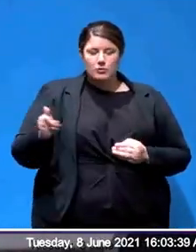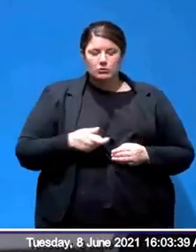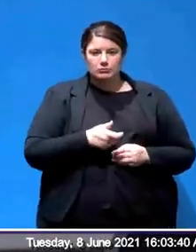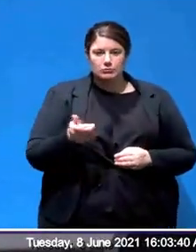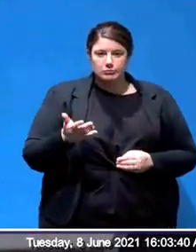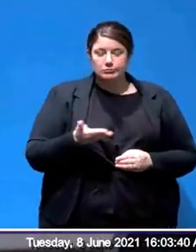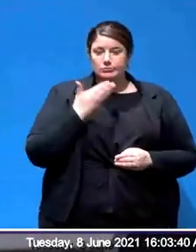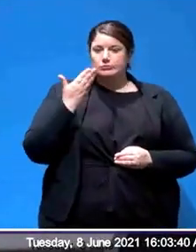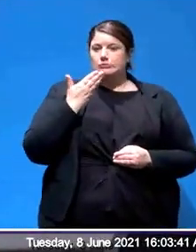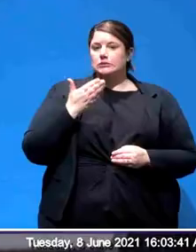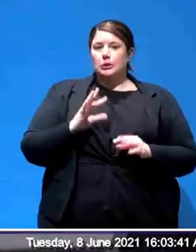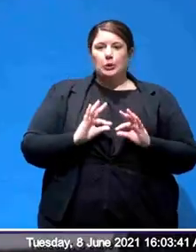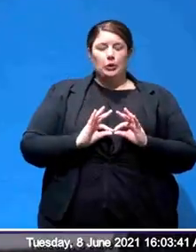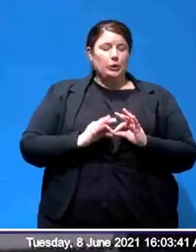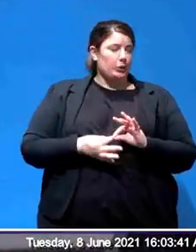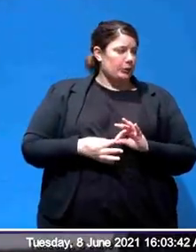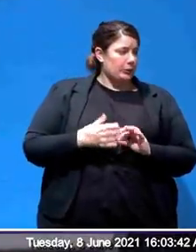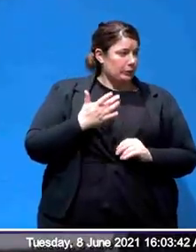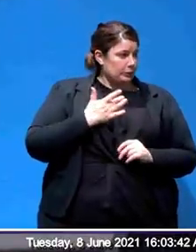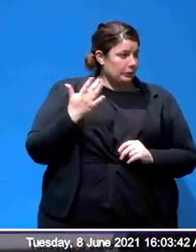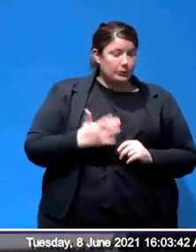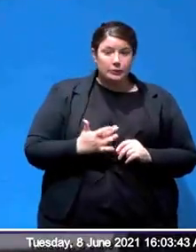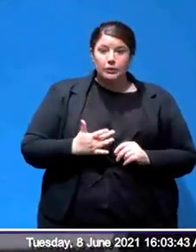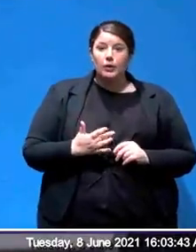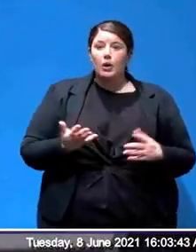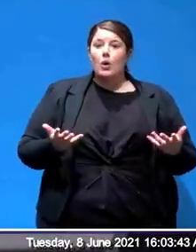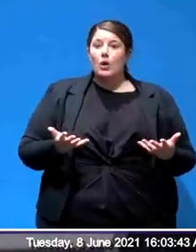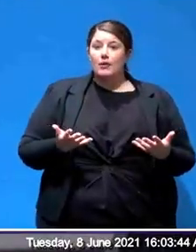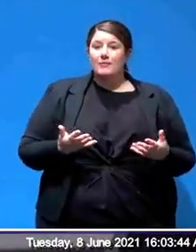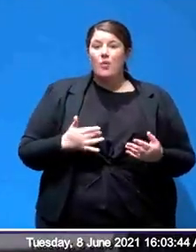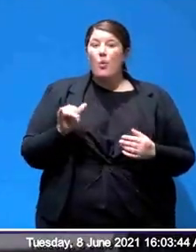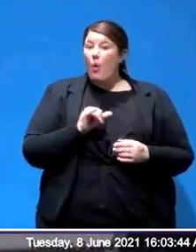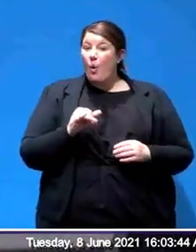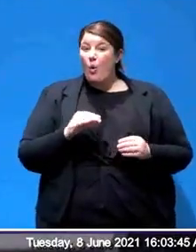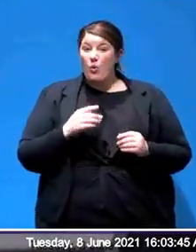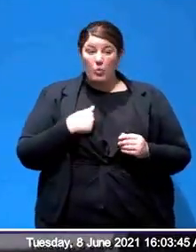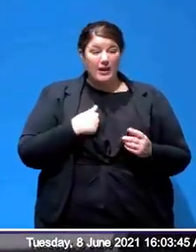you, or you --- some of the work that we have done with the client influencers